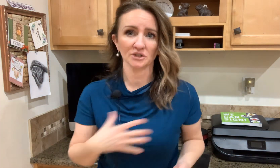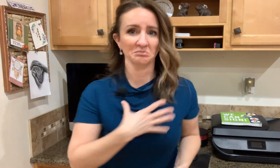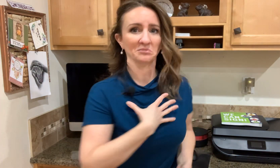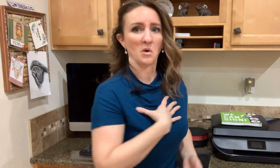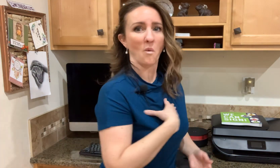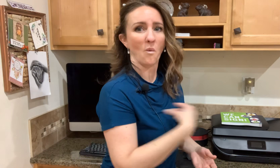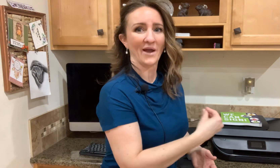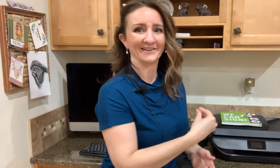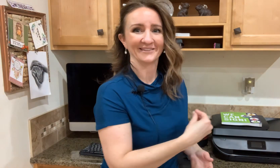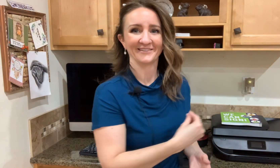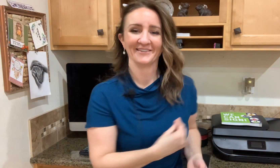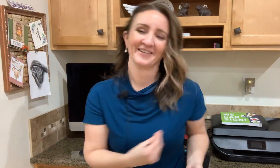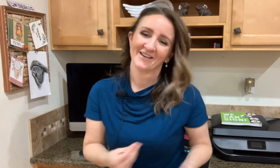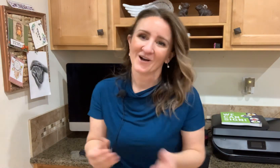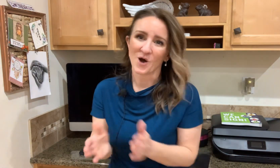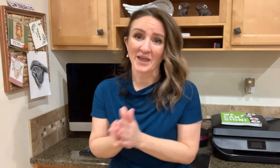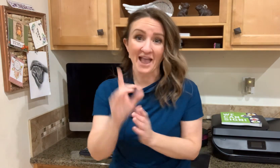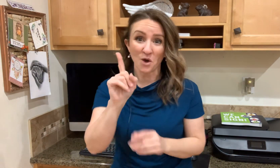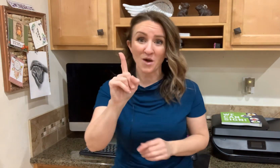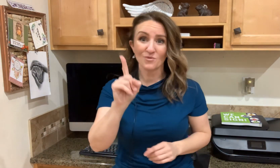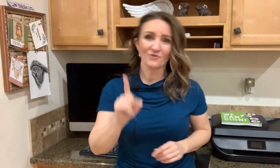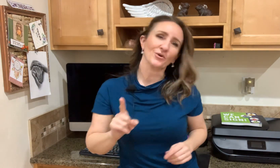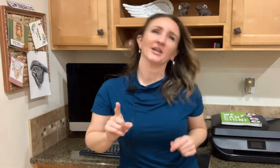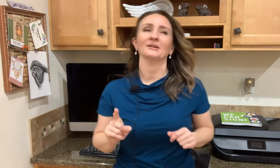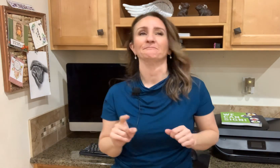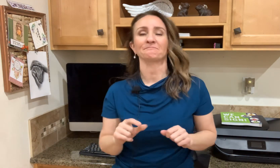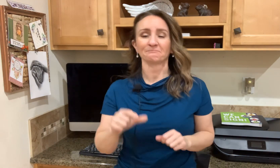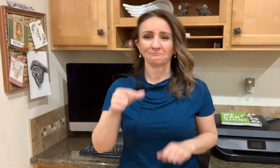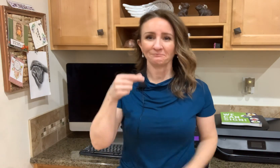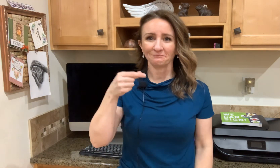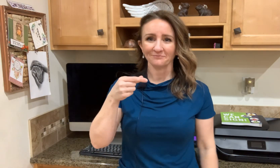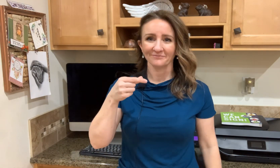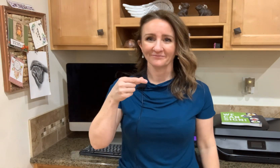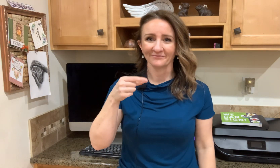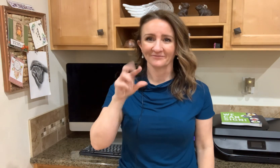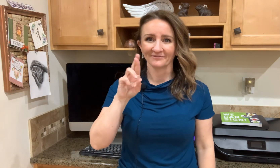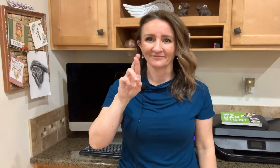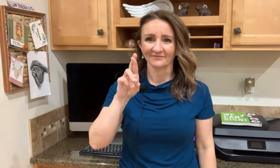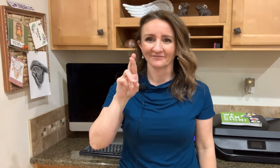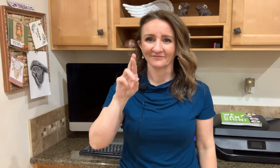White. Okay, I got one more for you...